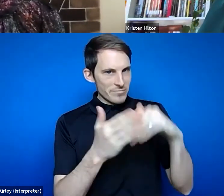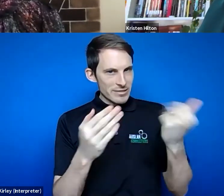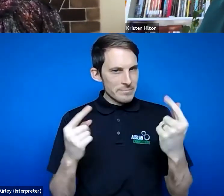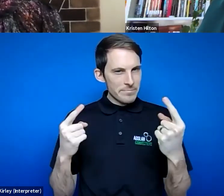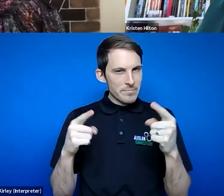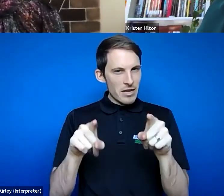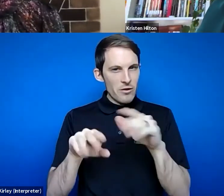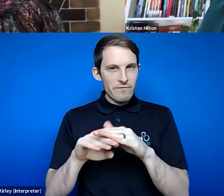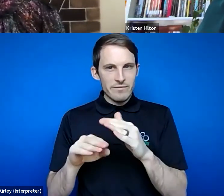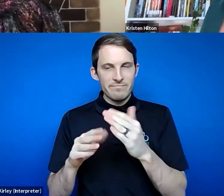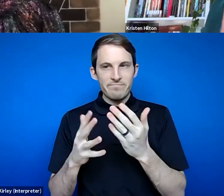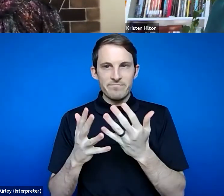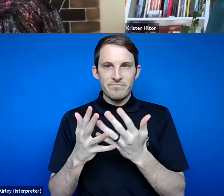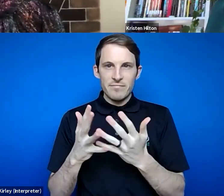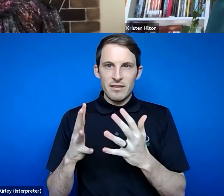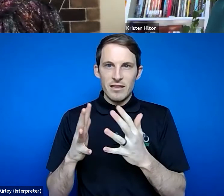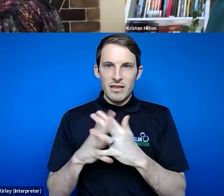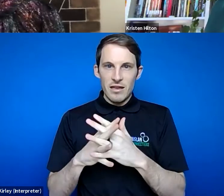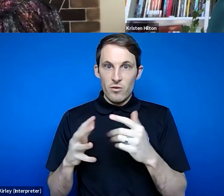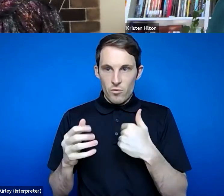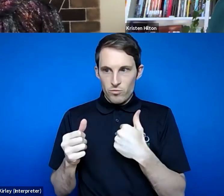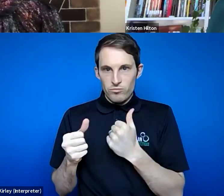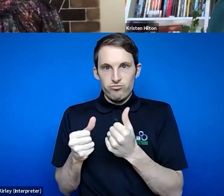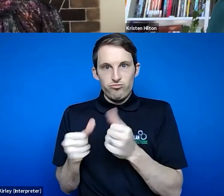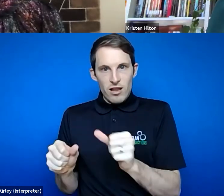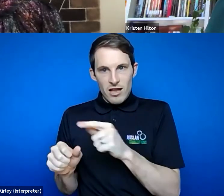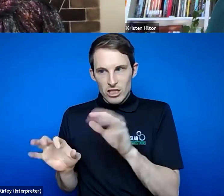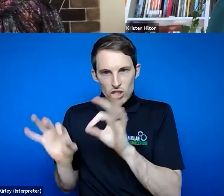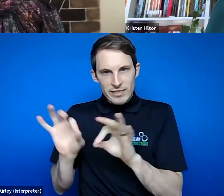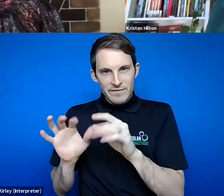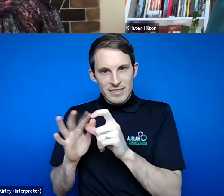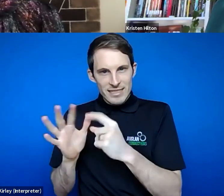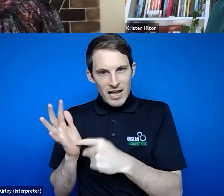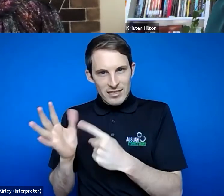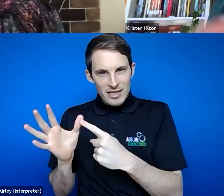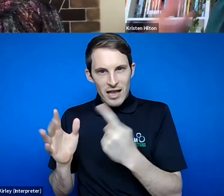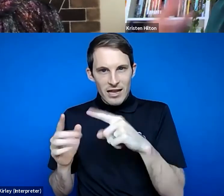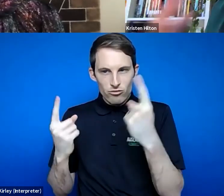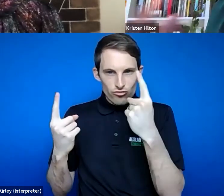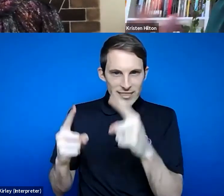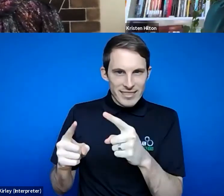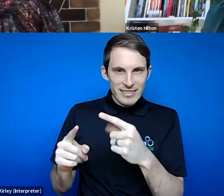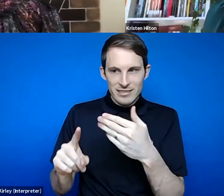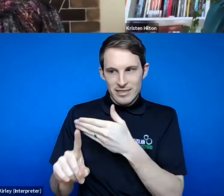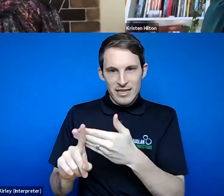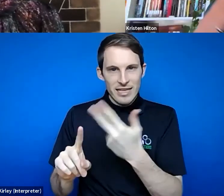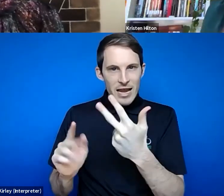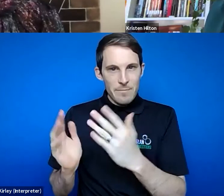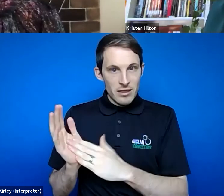relied on scientific data and reasoning in the past eight months to make decisions about